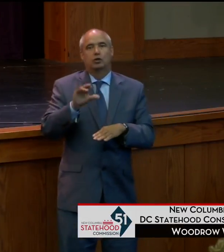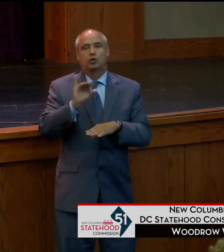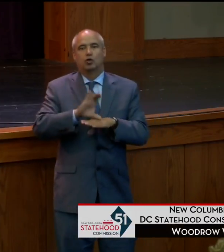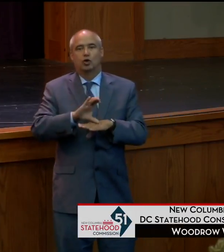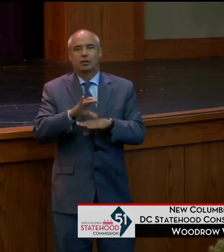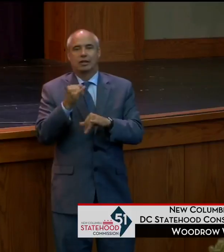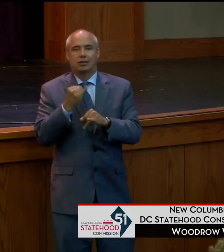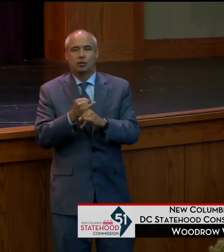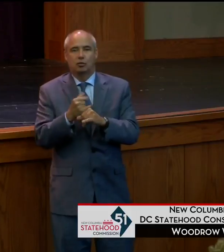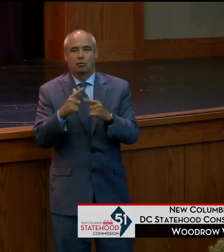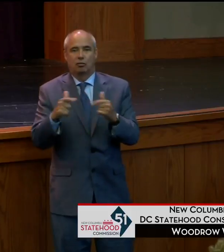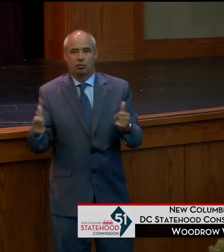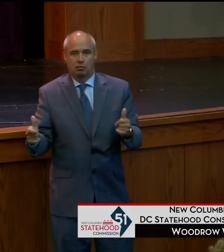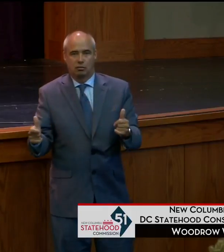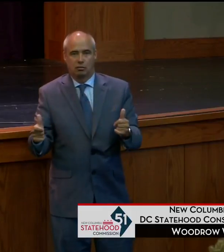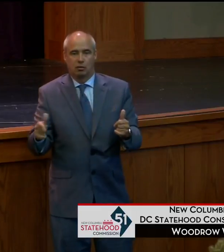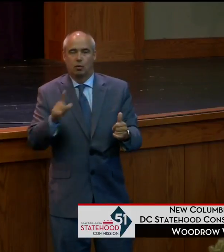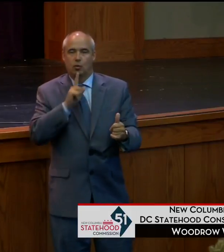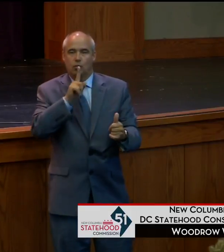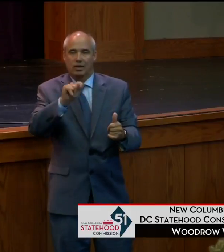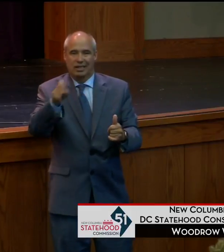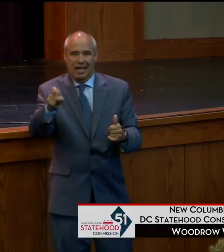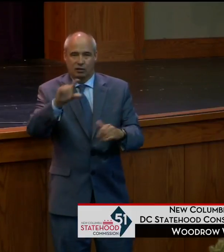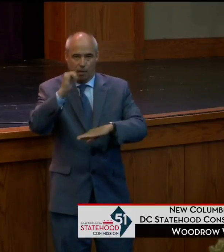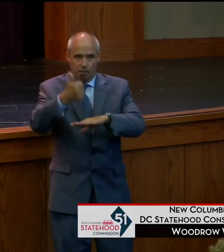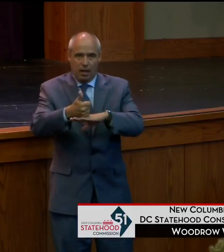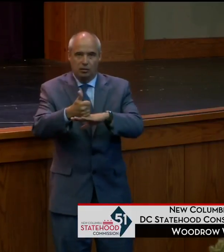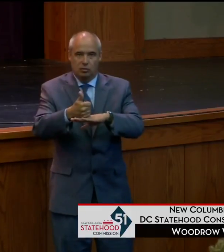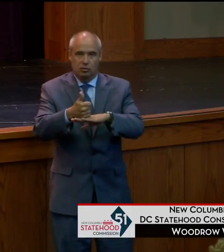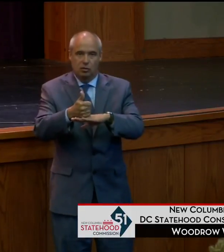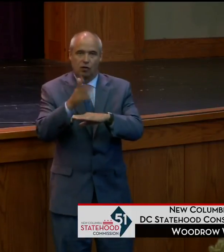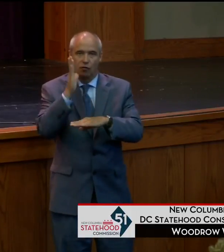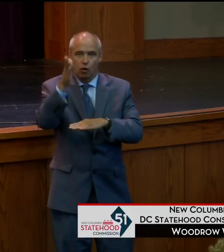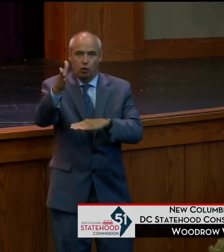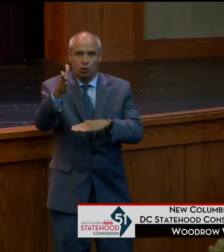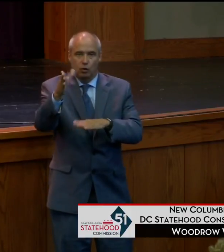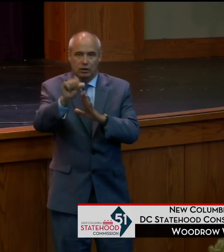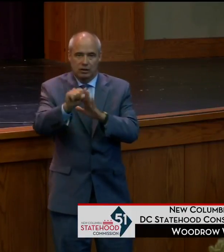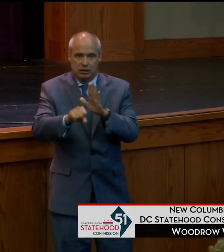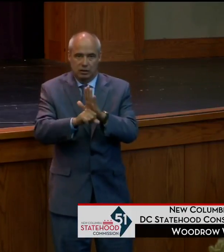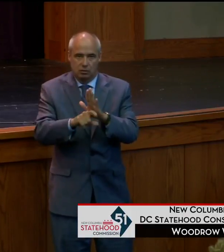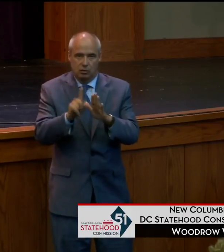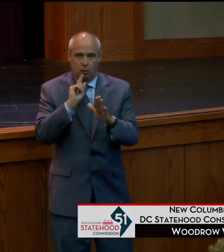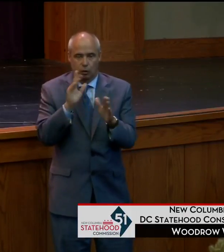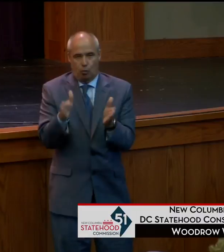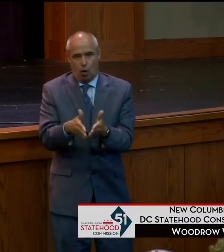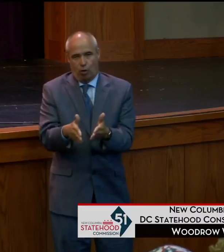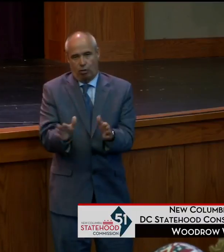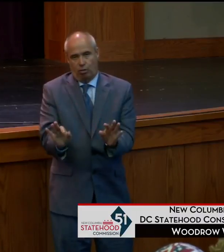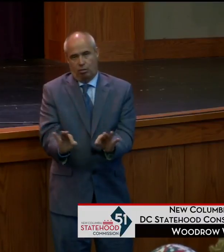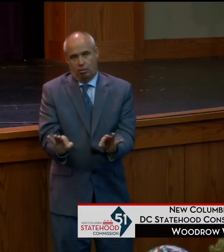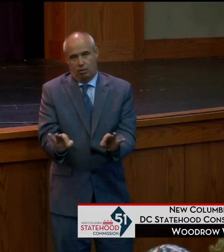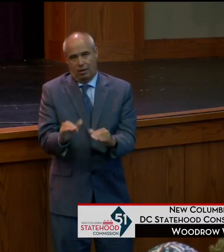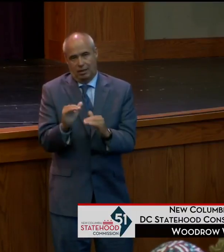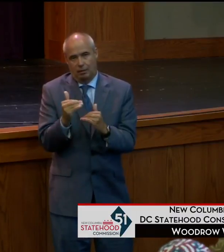SO THE TRUE TAX BASE OF THE FUTURE STATE WOULD BE EXTREMELY SMALL AND LIMITED.